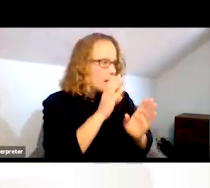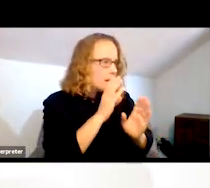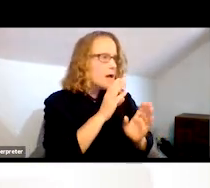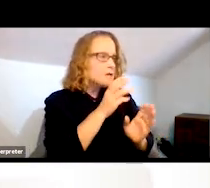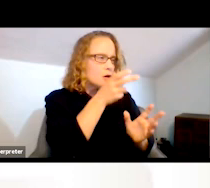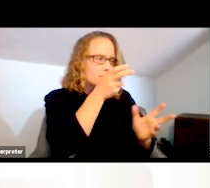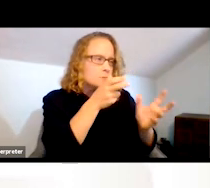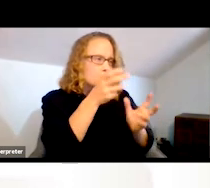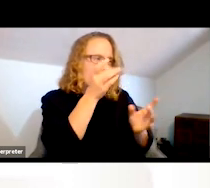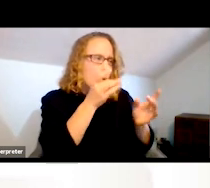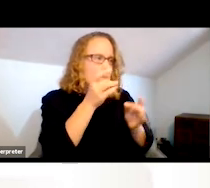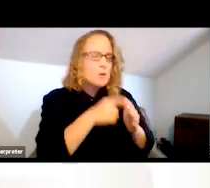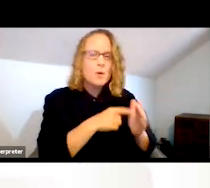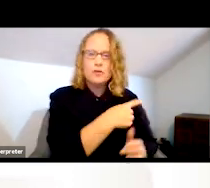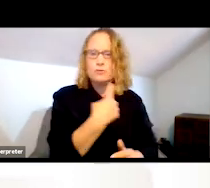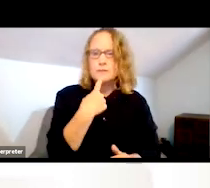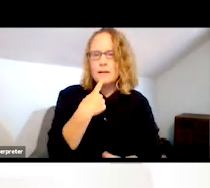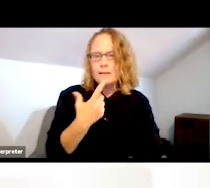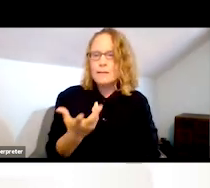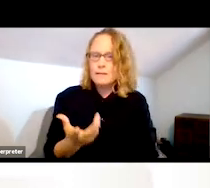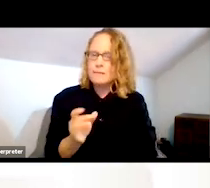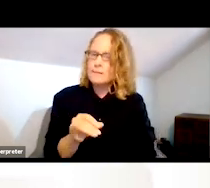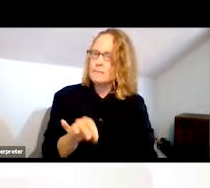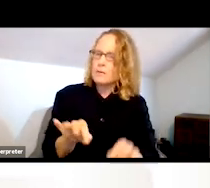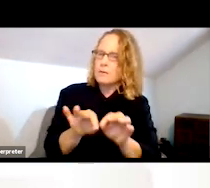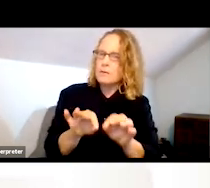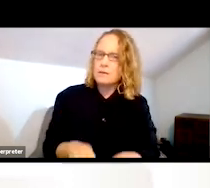I partner with a peer, to partner with my client